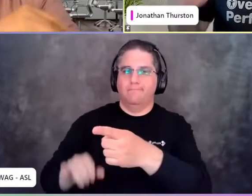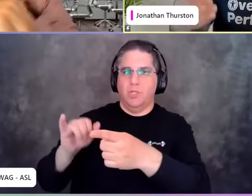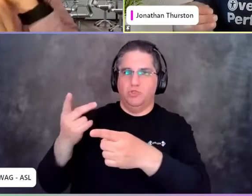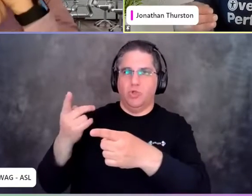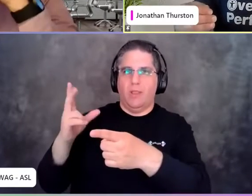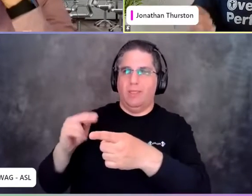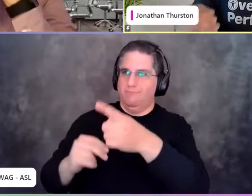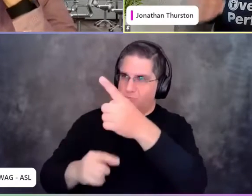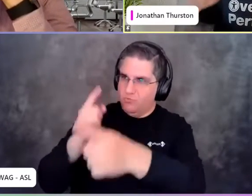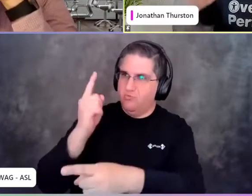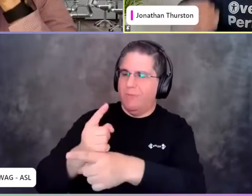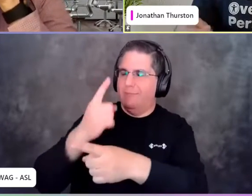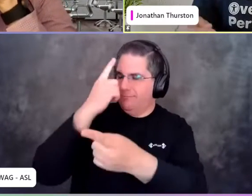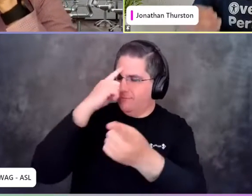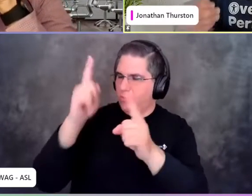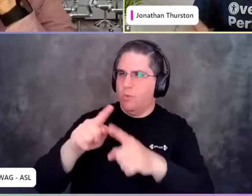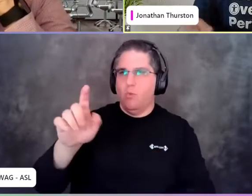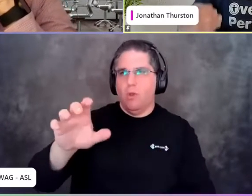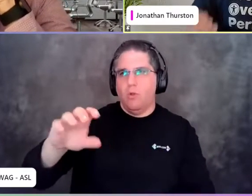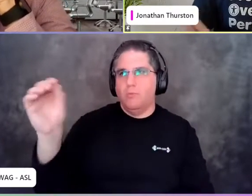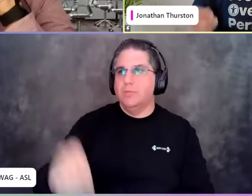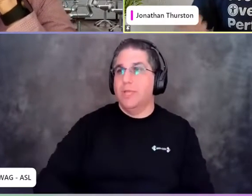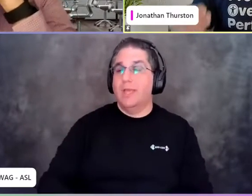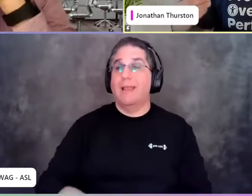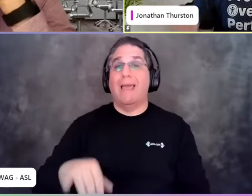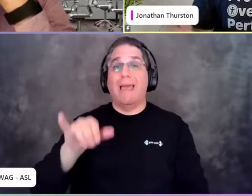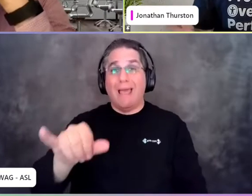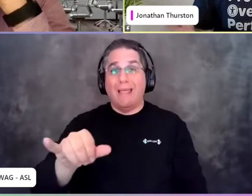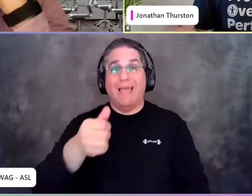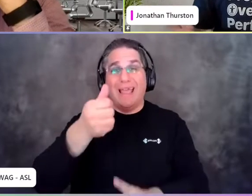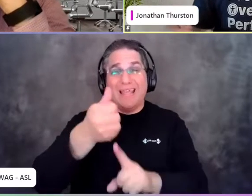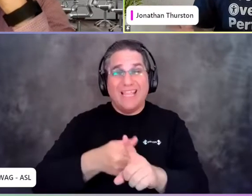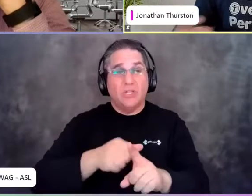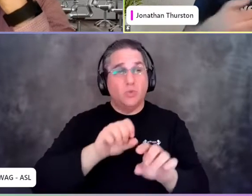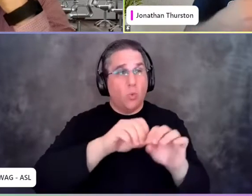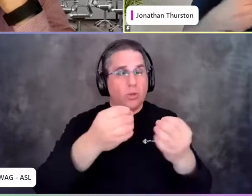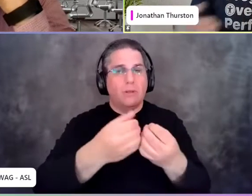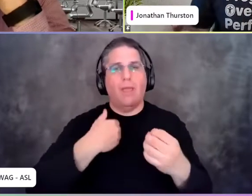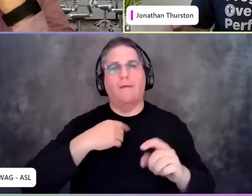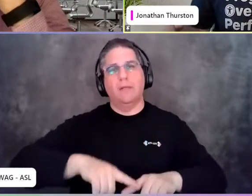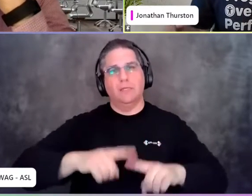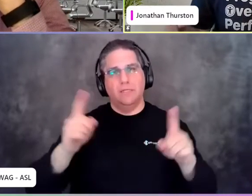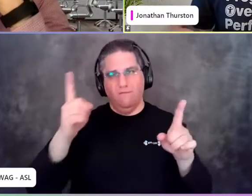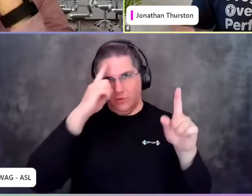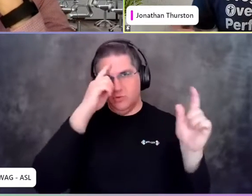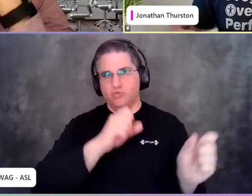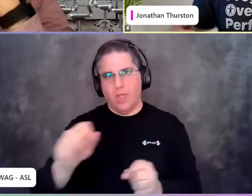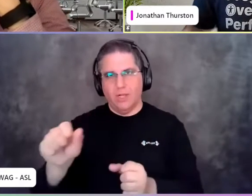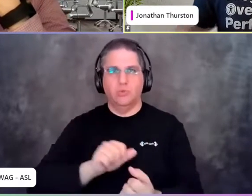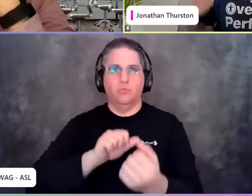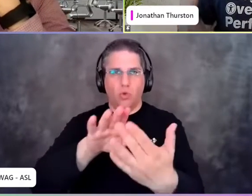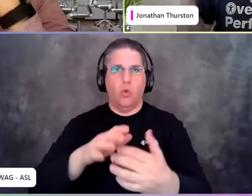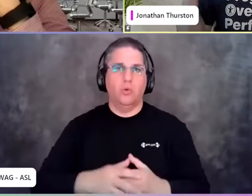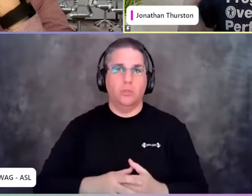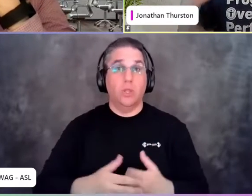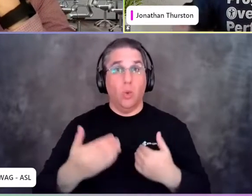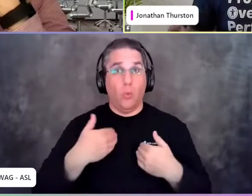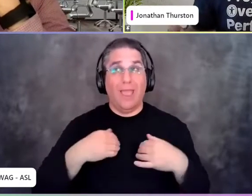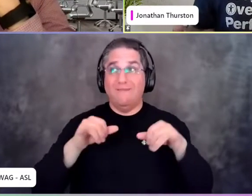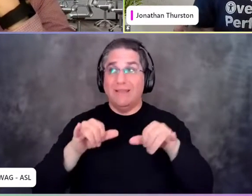more talent, or more customers. [JONATHAN] Brilliant, I couldn't agree more. And again, that vision and strategy is going to be